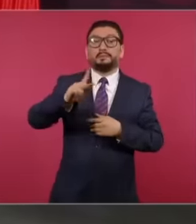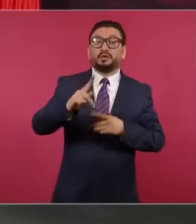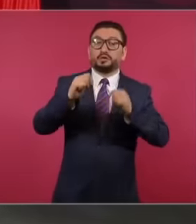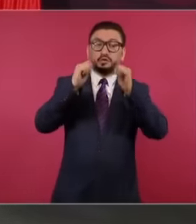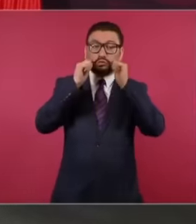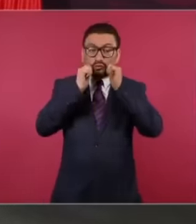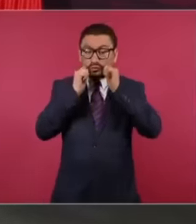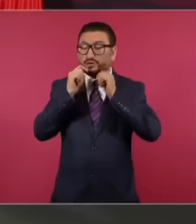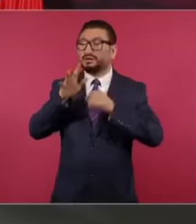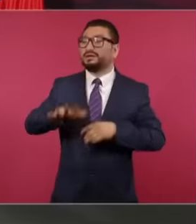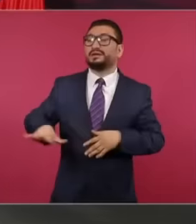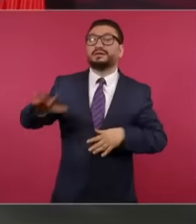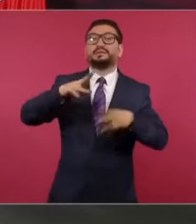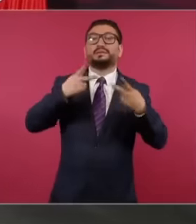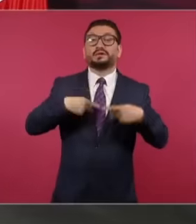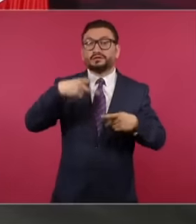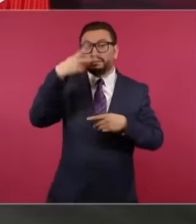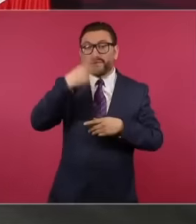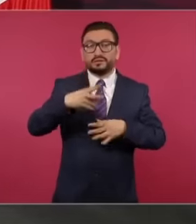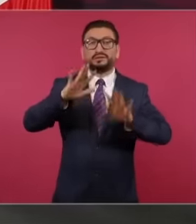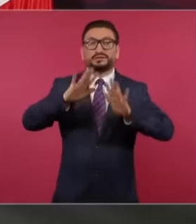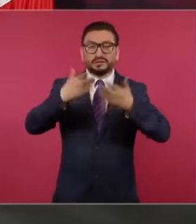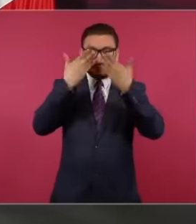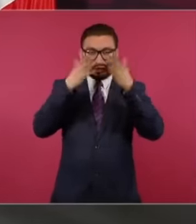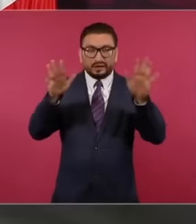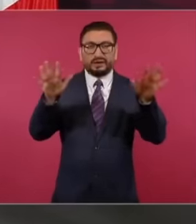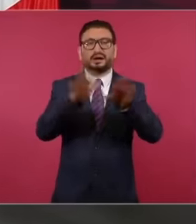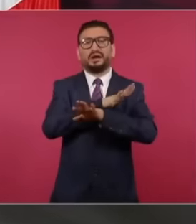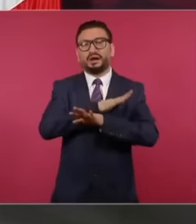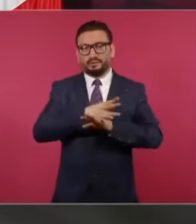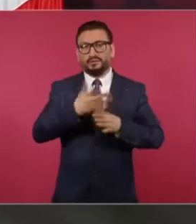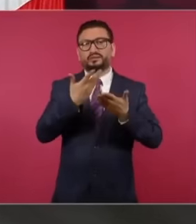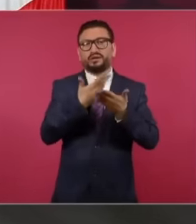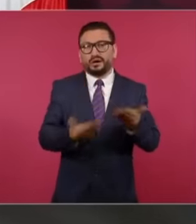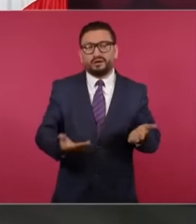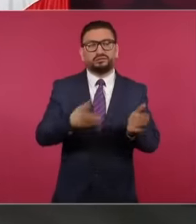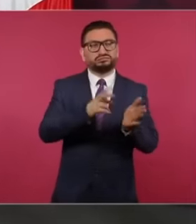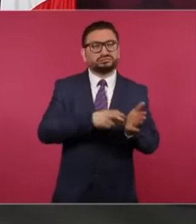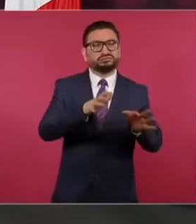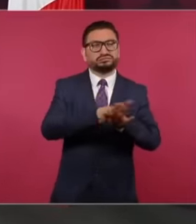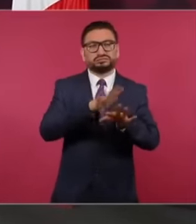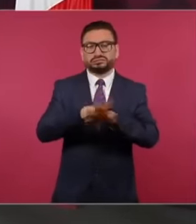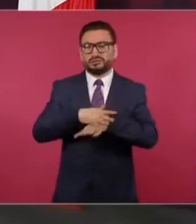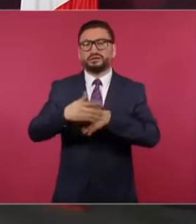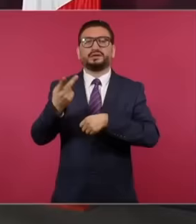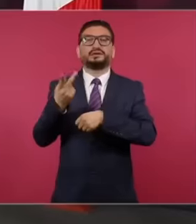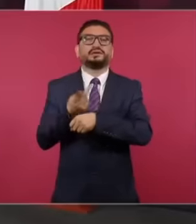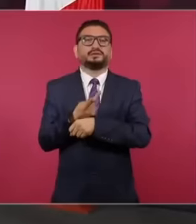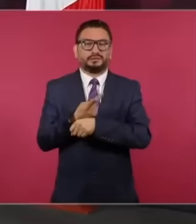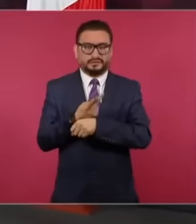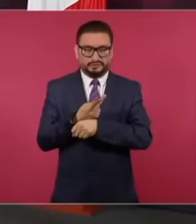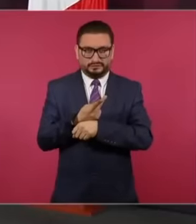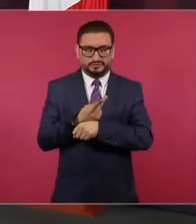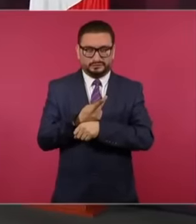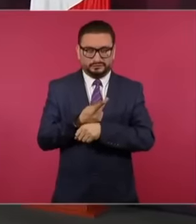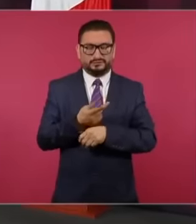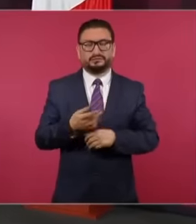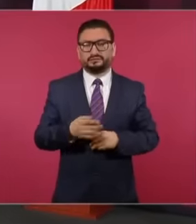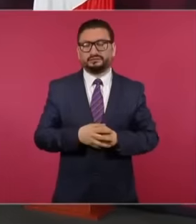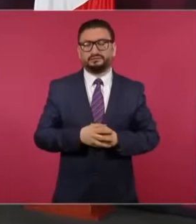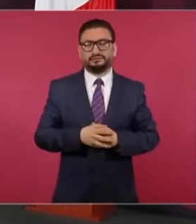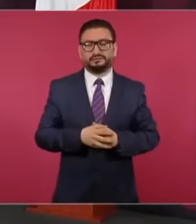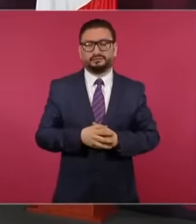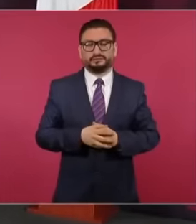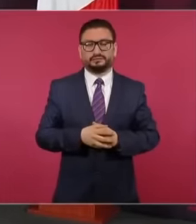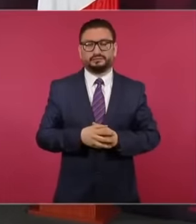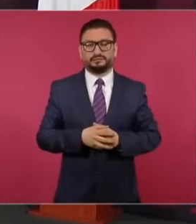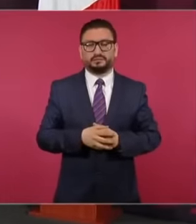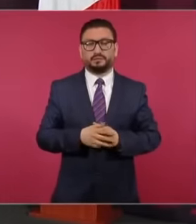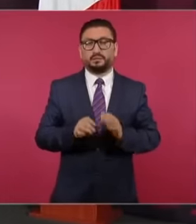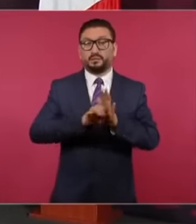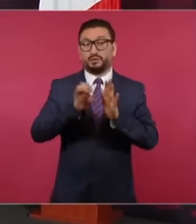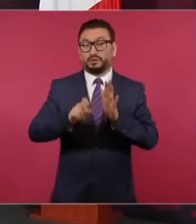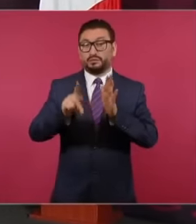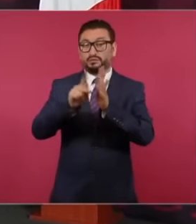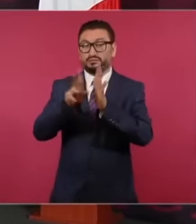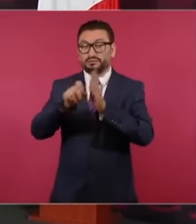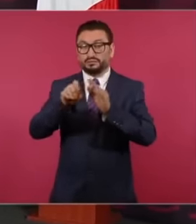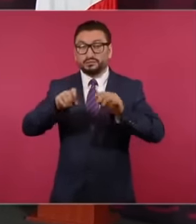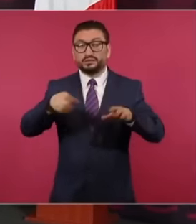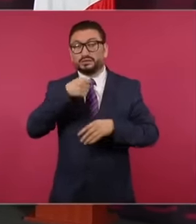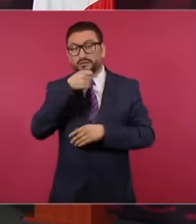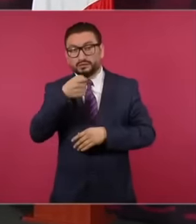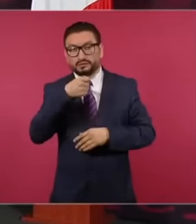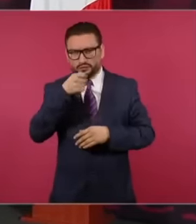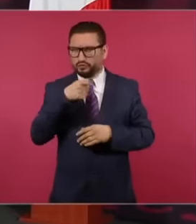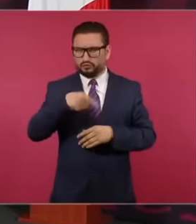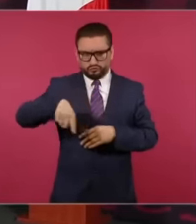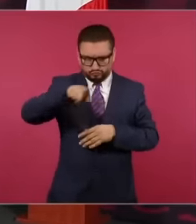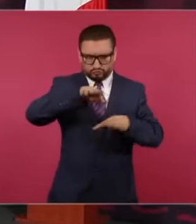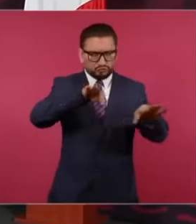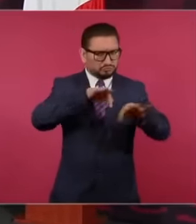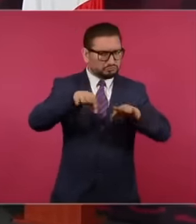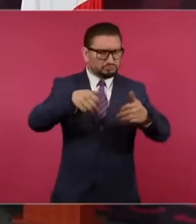decided that way and they've already rearranged themselves. So what happens to journalism, which is a noble profession? And